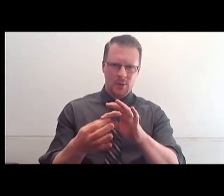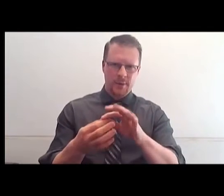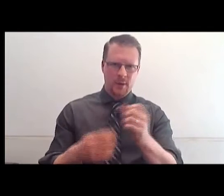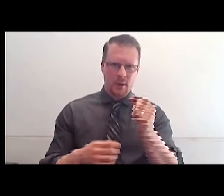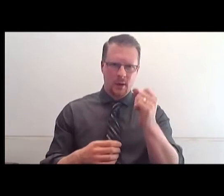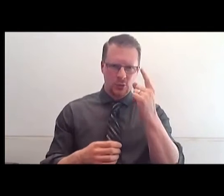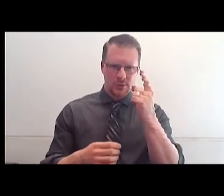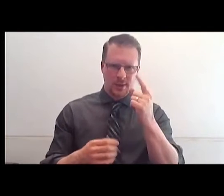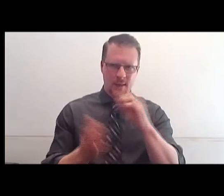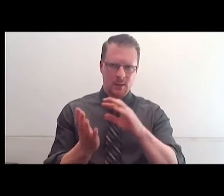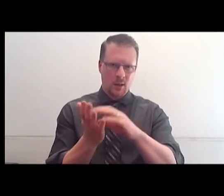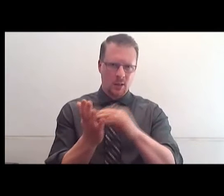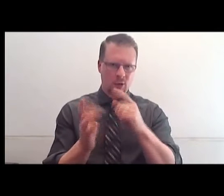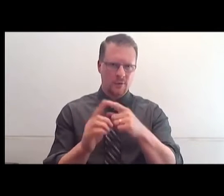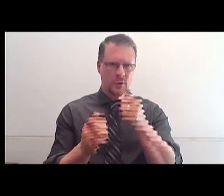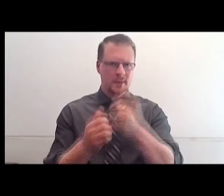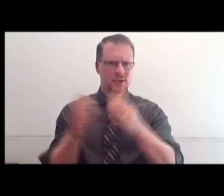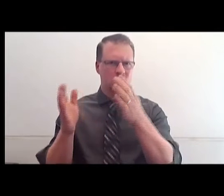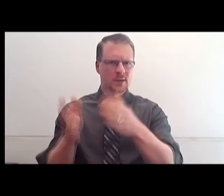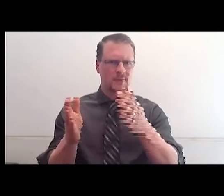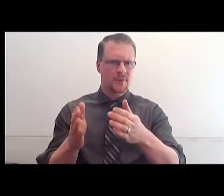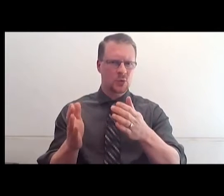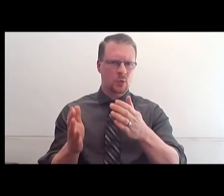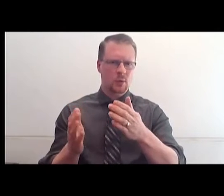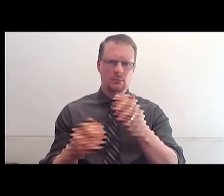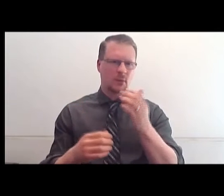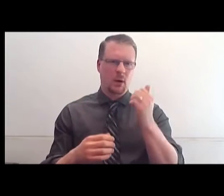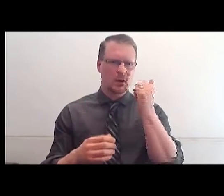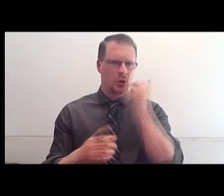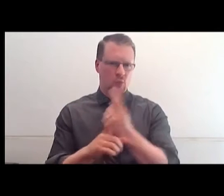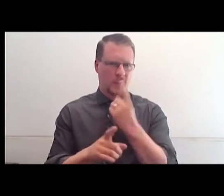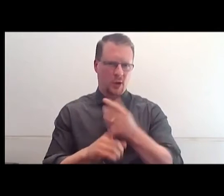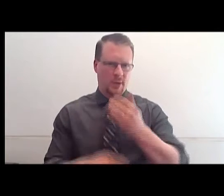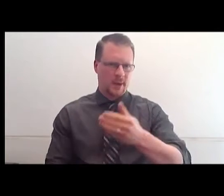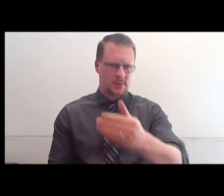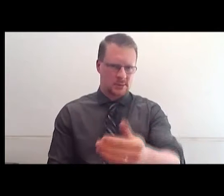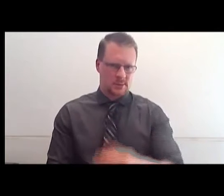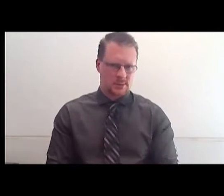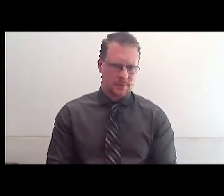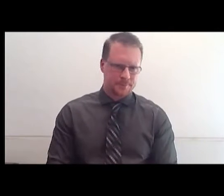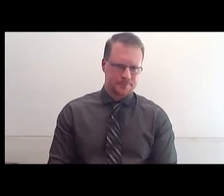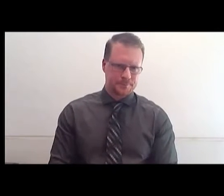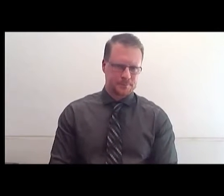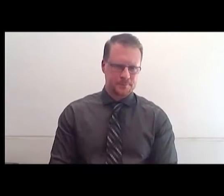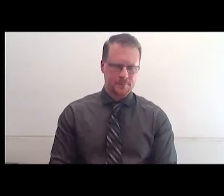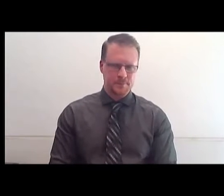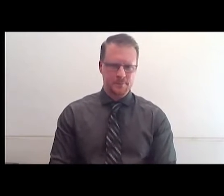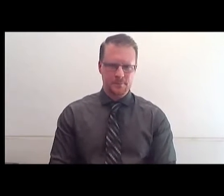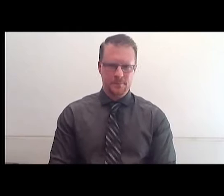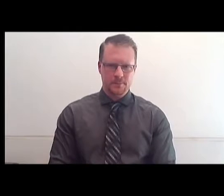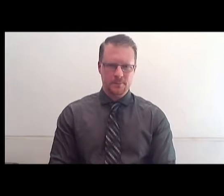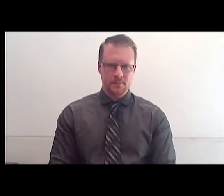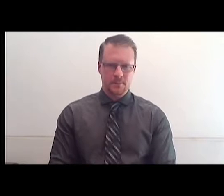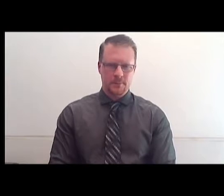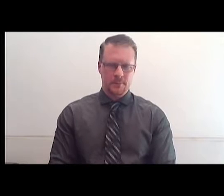a final destination. It's a way for us to engage with other people and learn about them something that we need to do